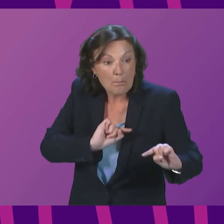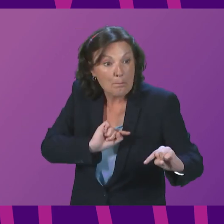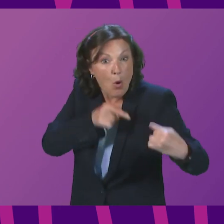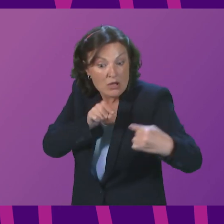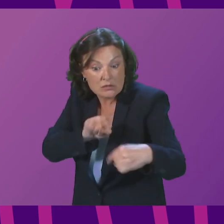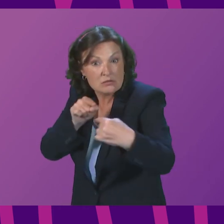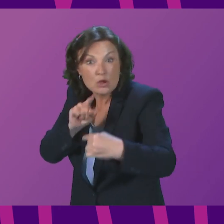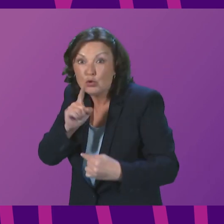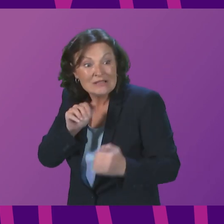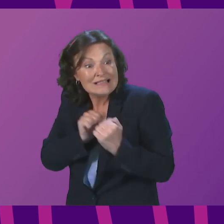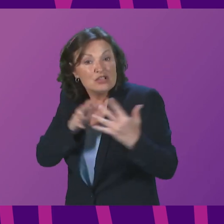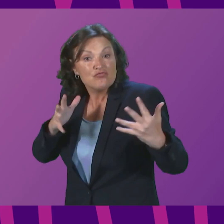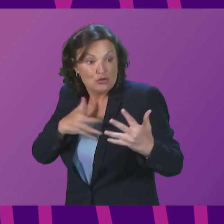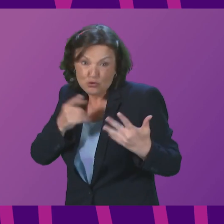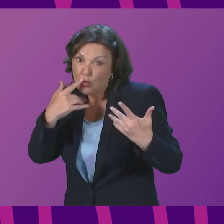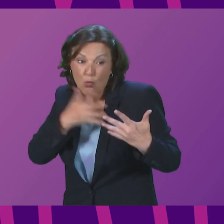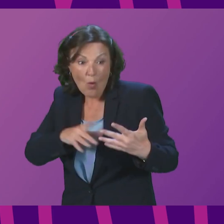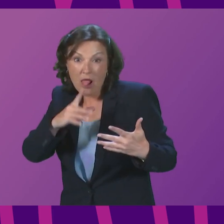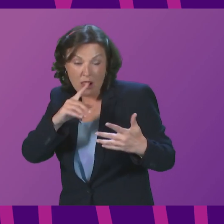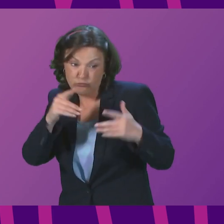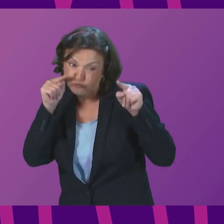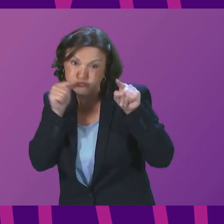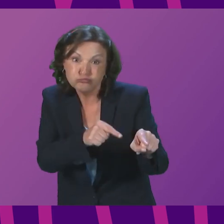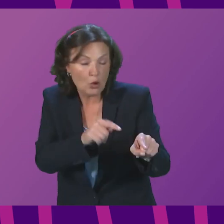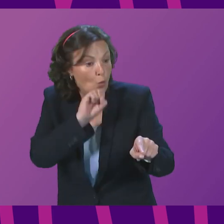disagrees with her, but who expects forgiveness from everyone else.